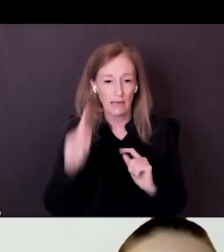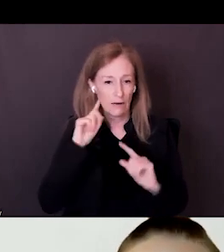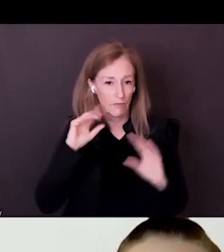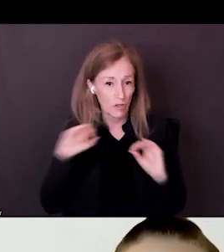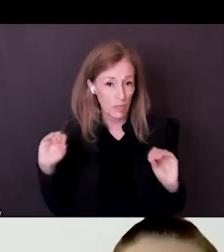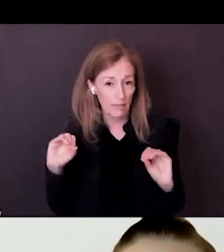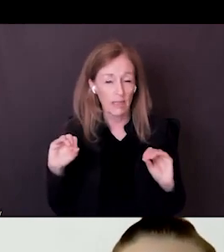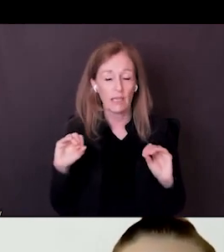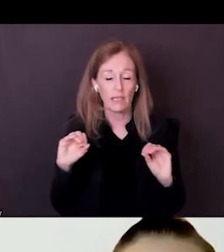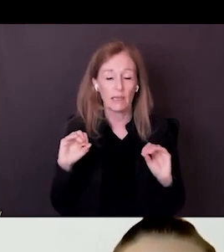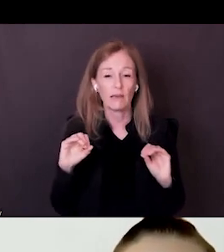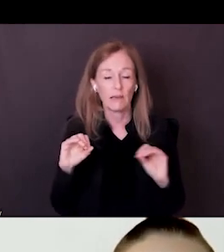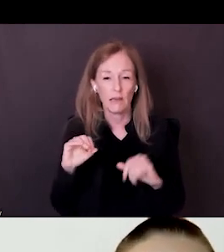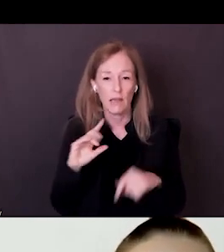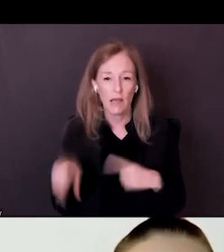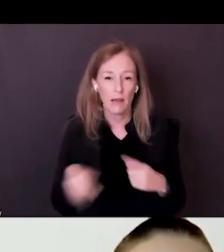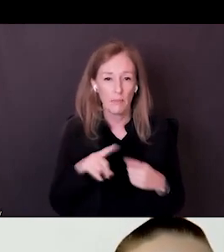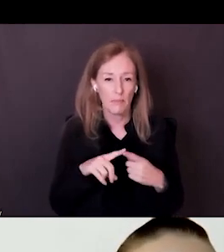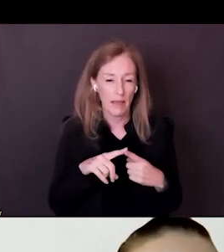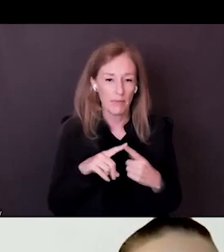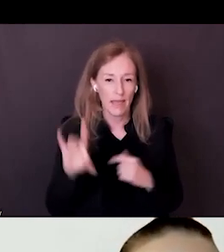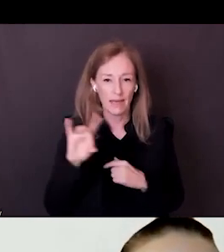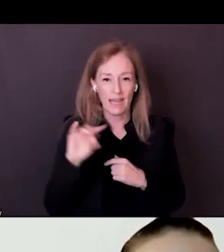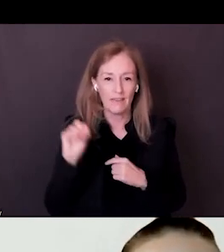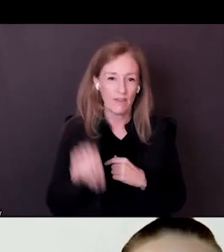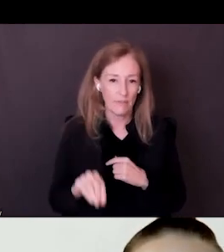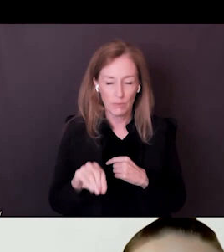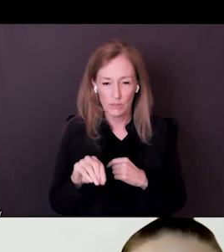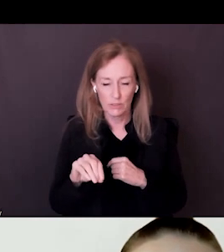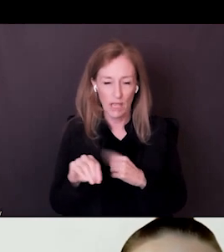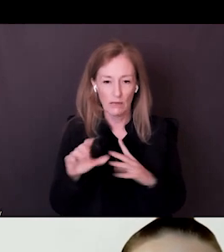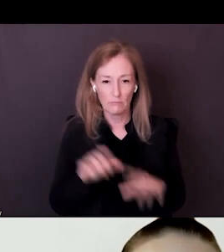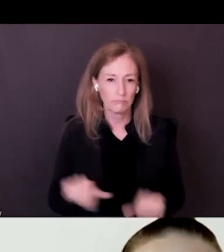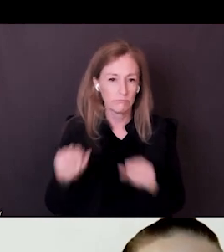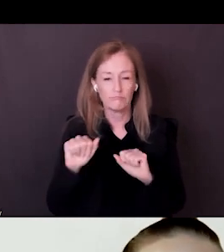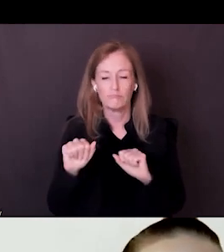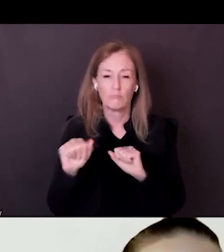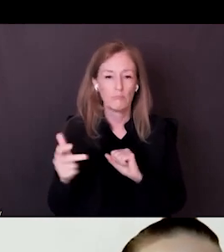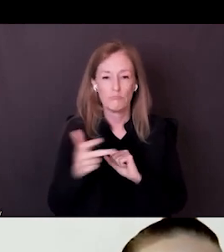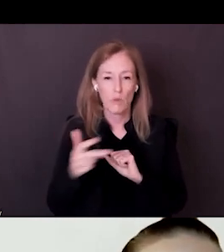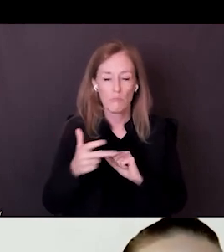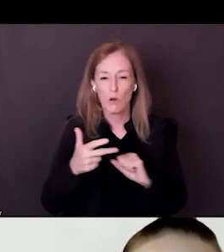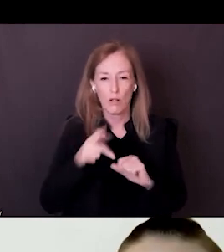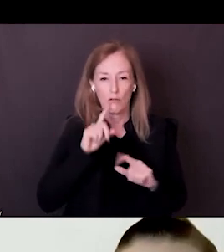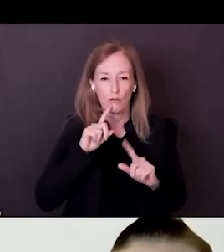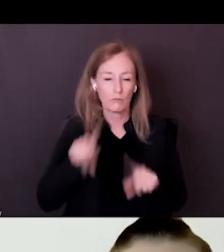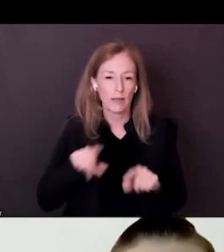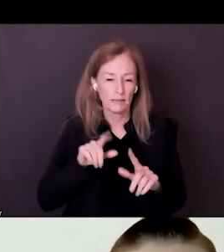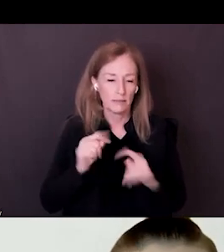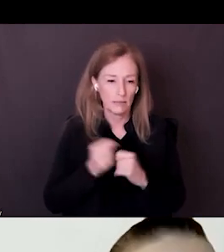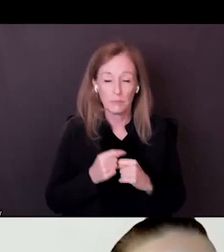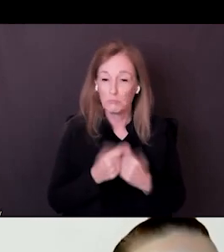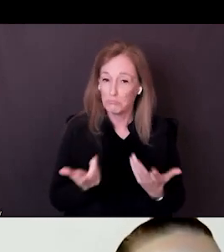TAKING UP THAT # 85%, IT IS WORTH EXPLORING WITH YOUR STATE MEDICAID DEPARTMENT.